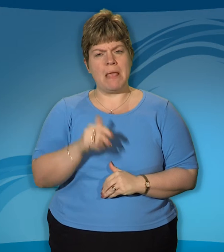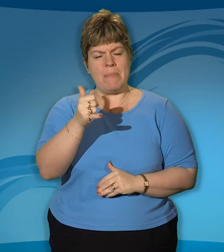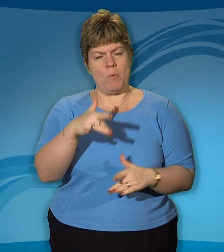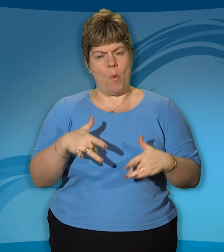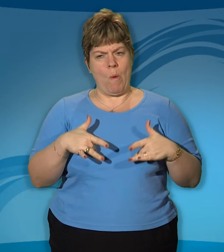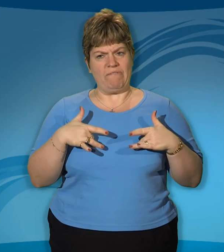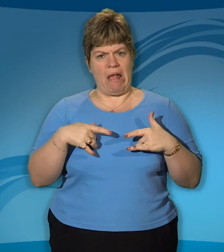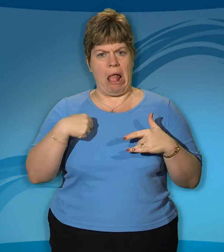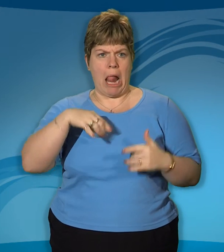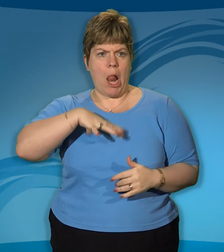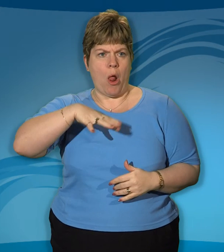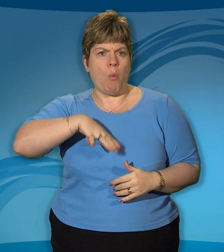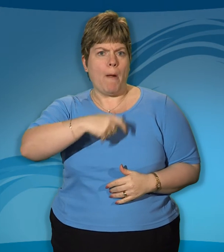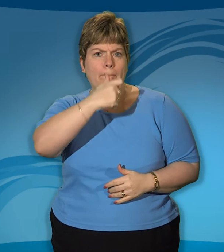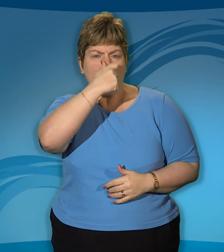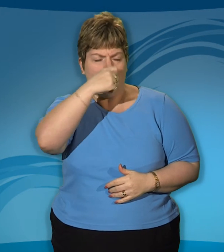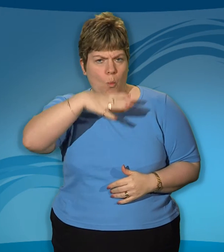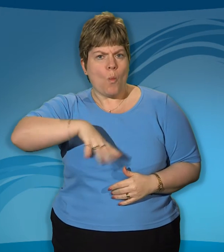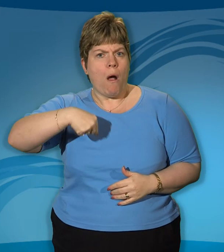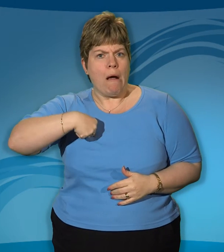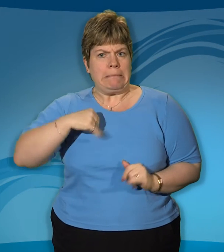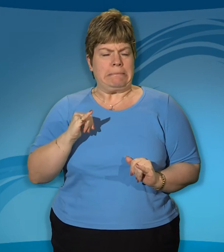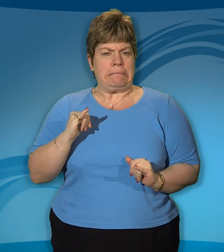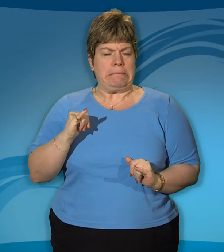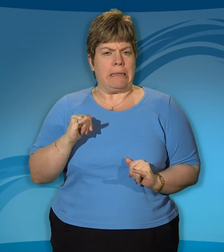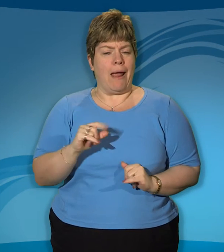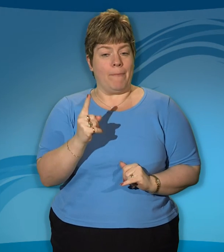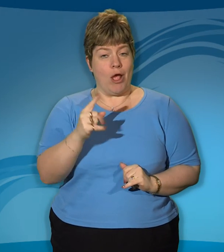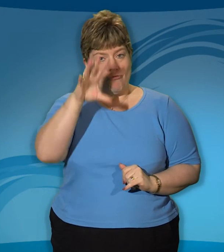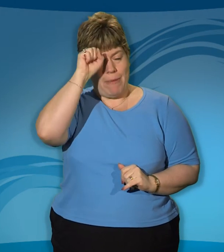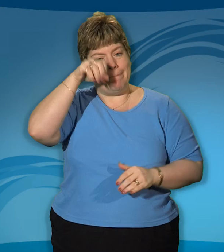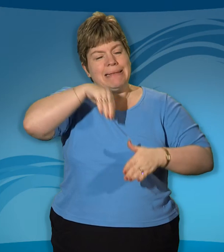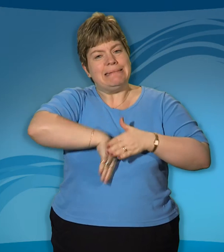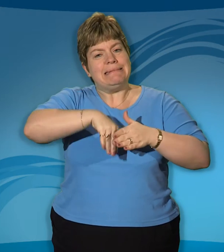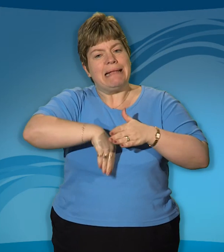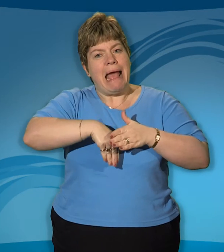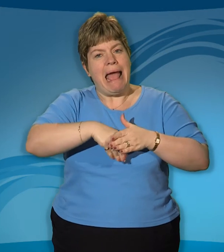You may get the sensation of wanting to go to the toilet, but as your bowel is empty